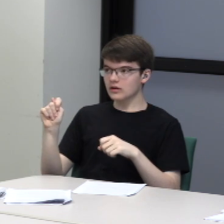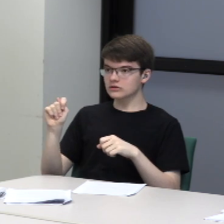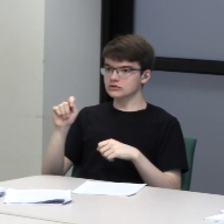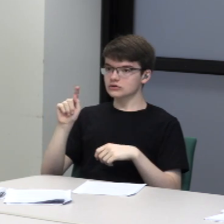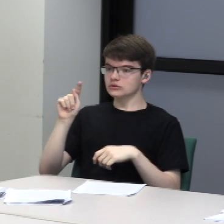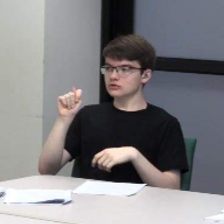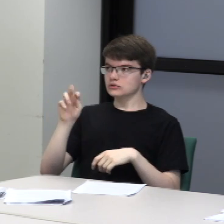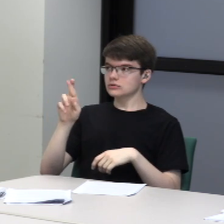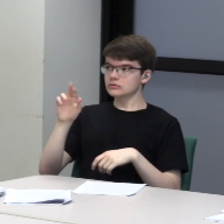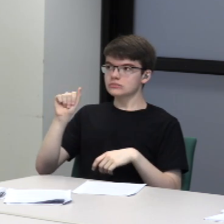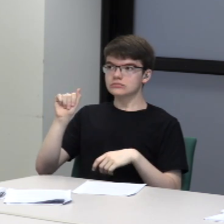I tried CART